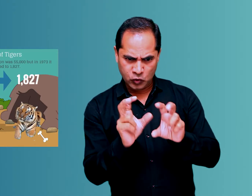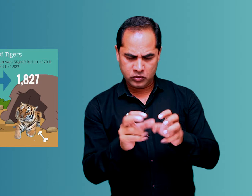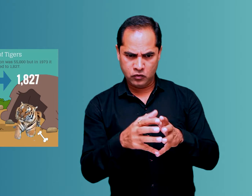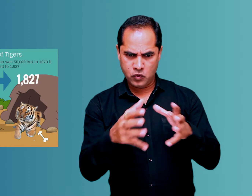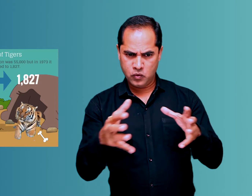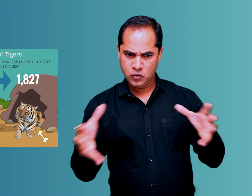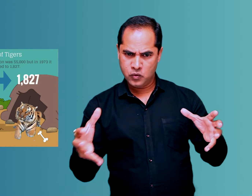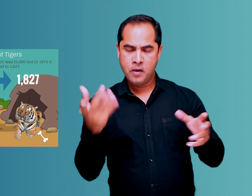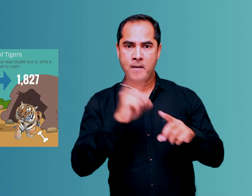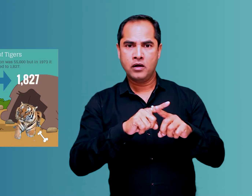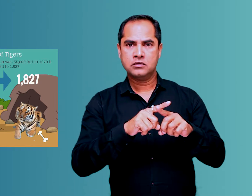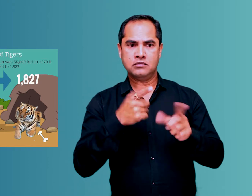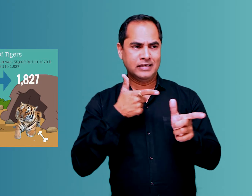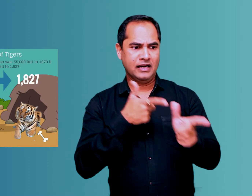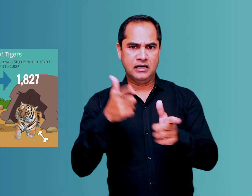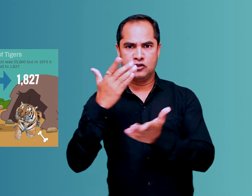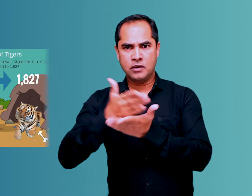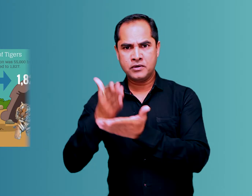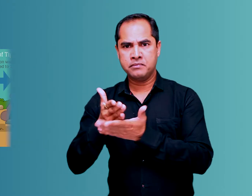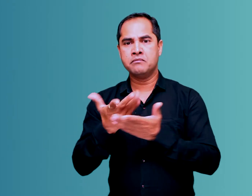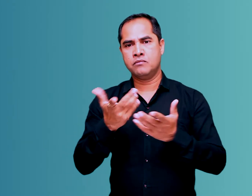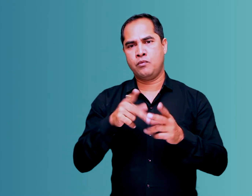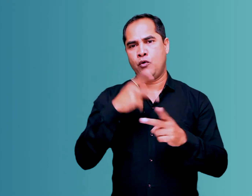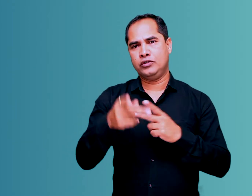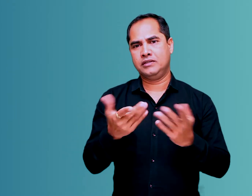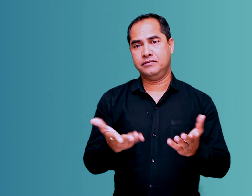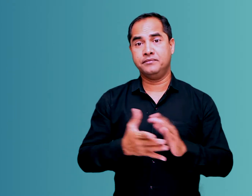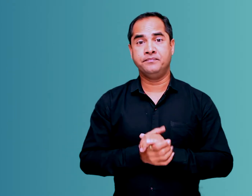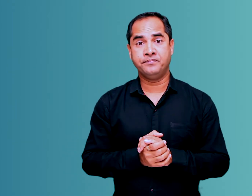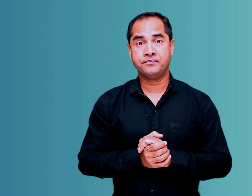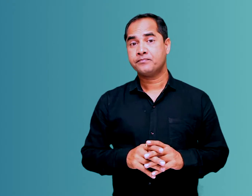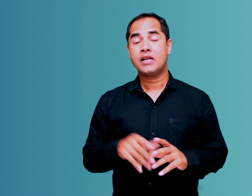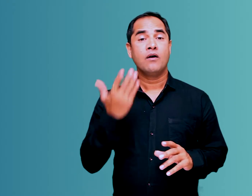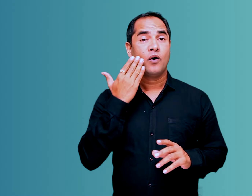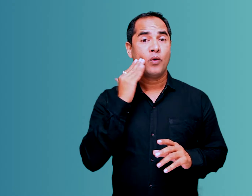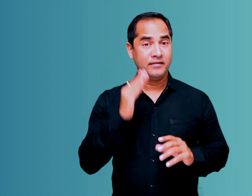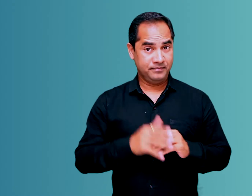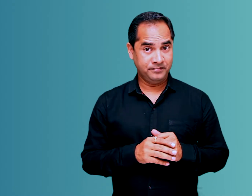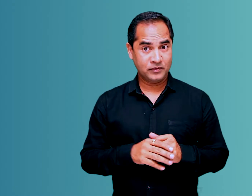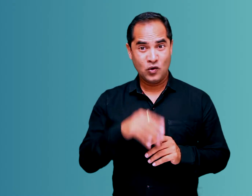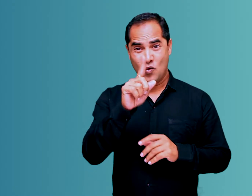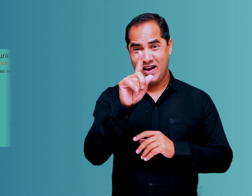promoting the increase in numbers and restricting hunting.